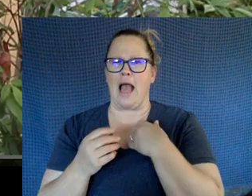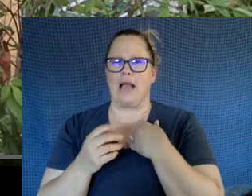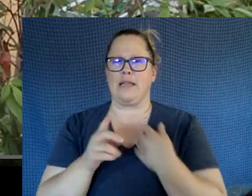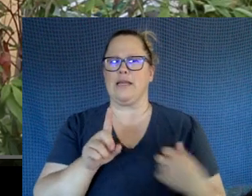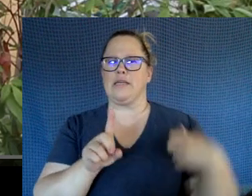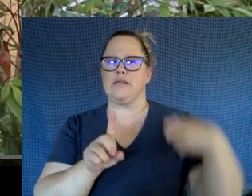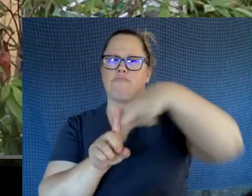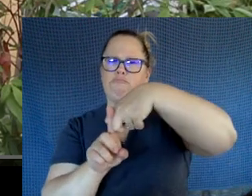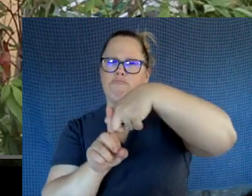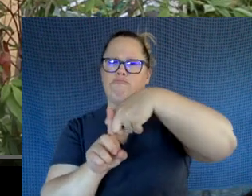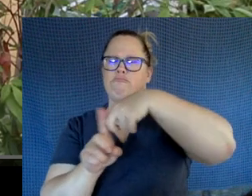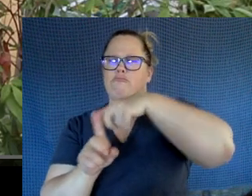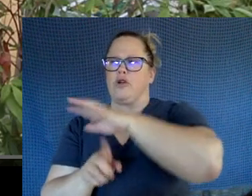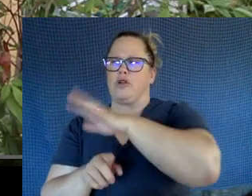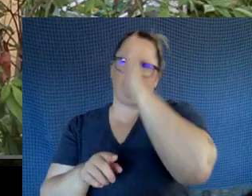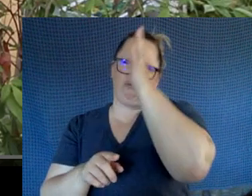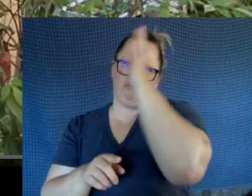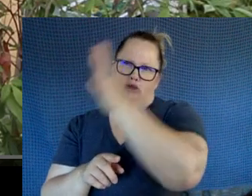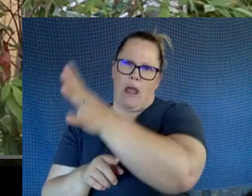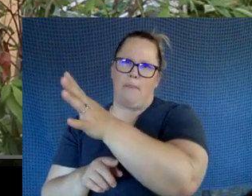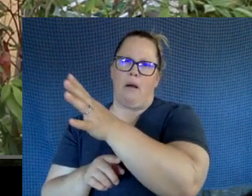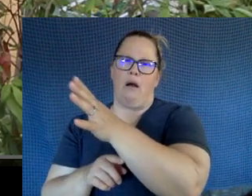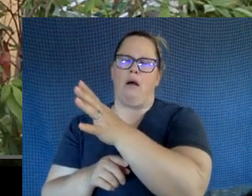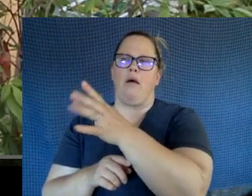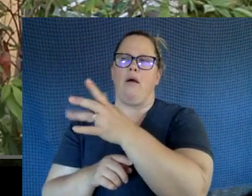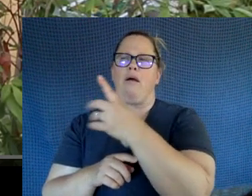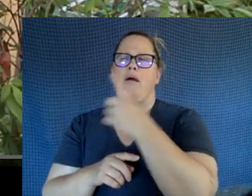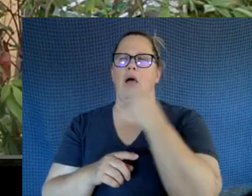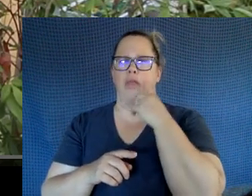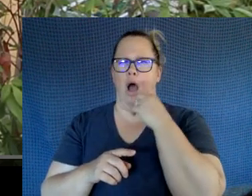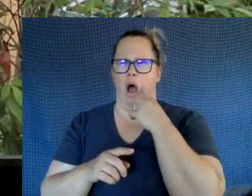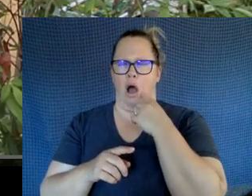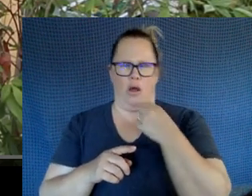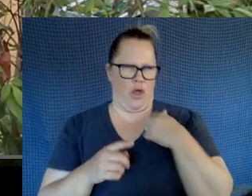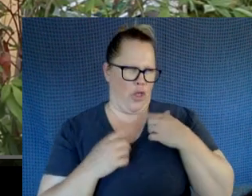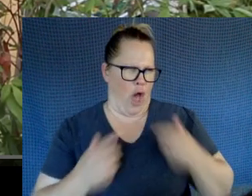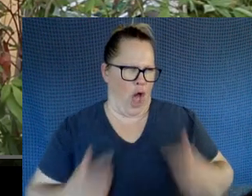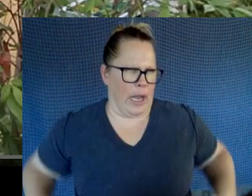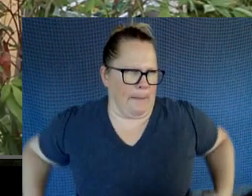shoulders because that would be - piggyback is down here at the waist. You are right. We know